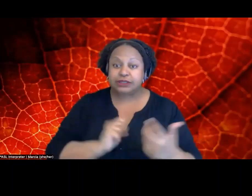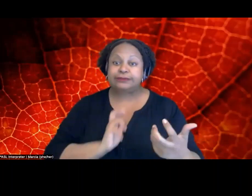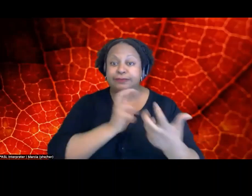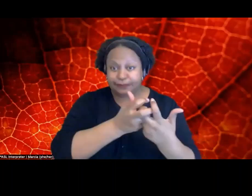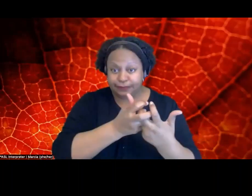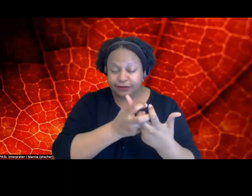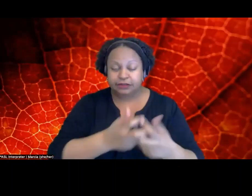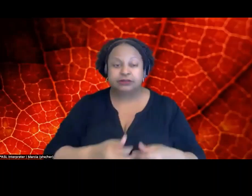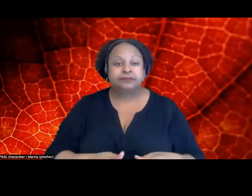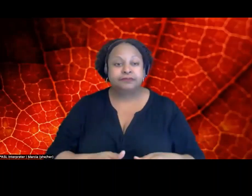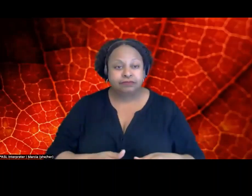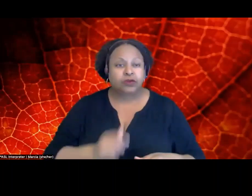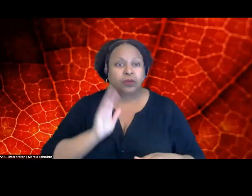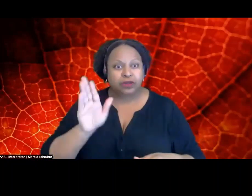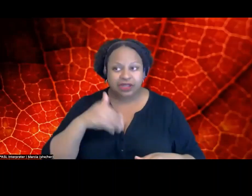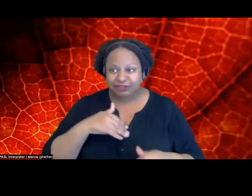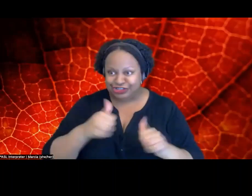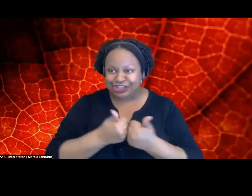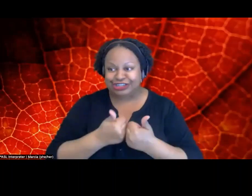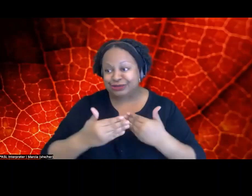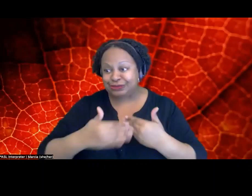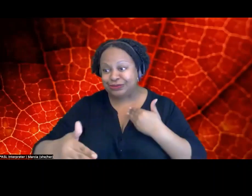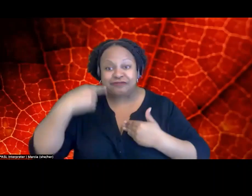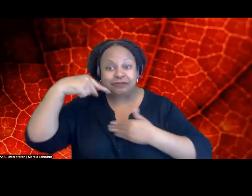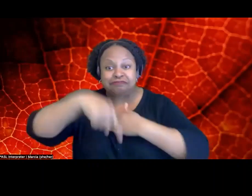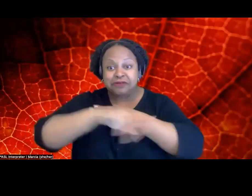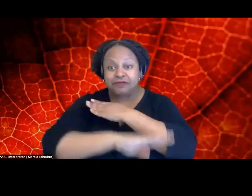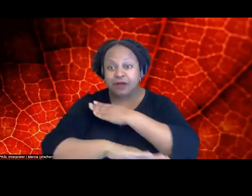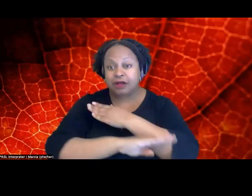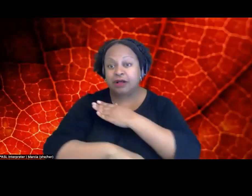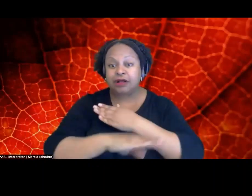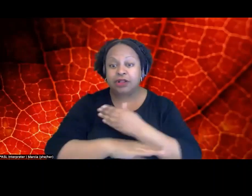There will be challenges ahead this fall with a group of students who will need to